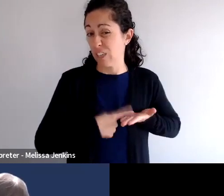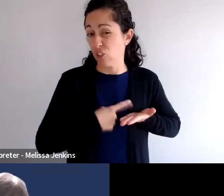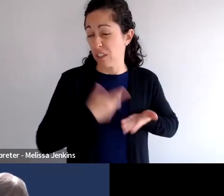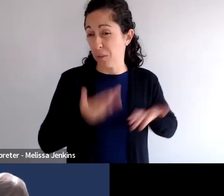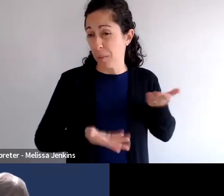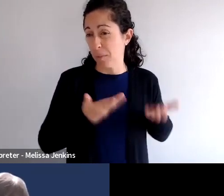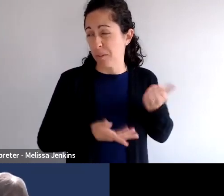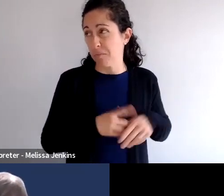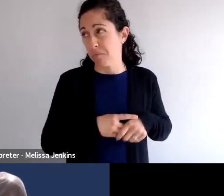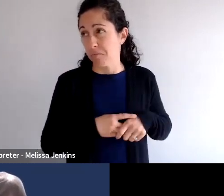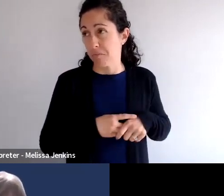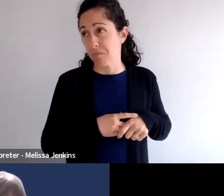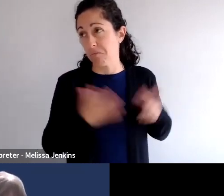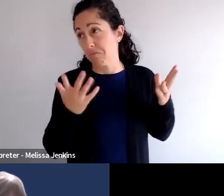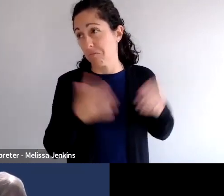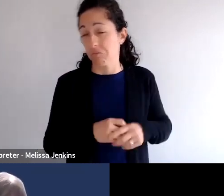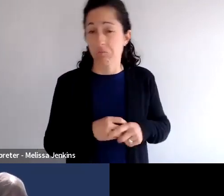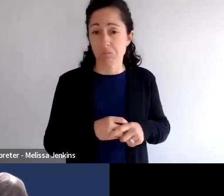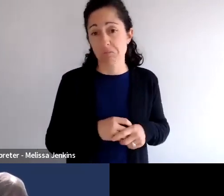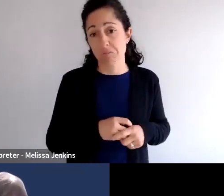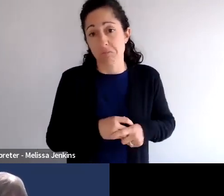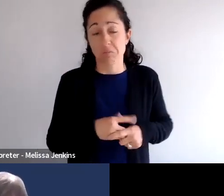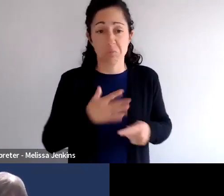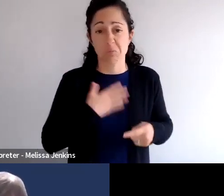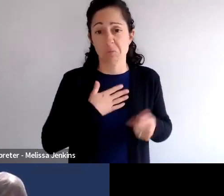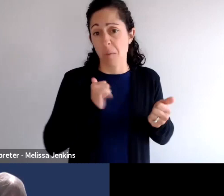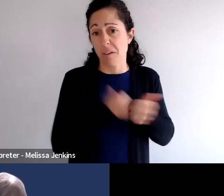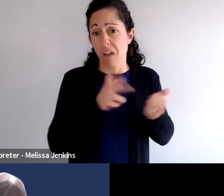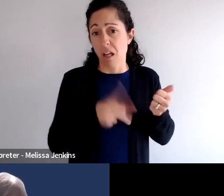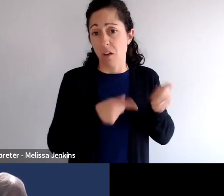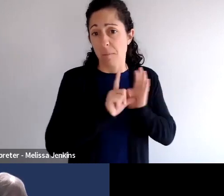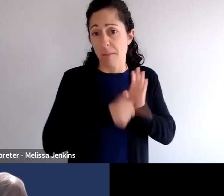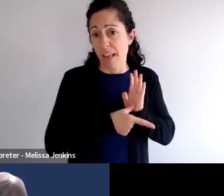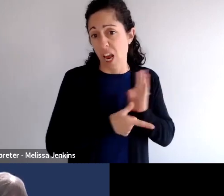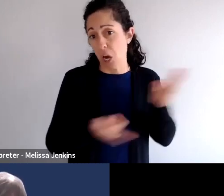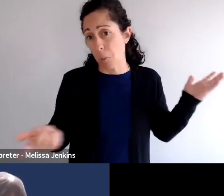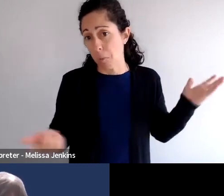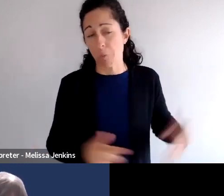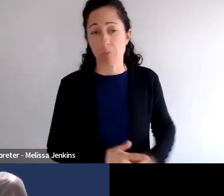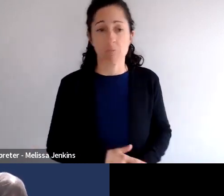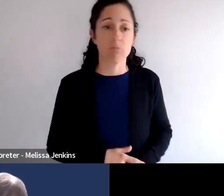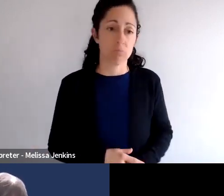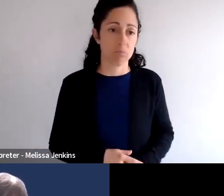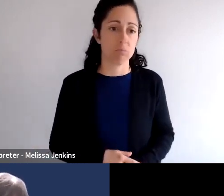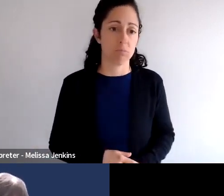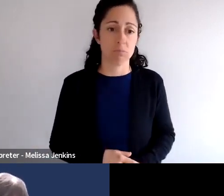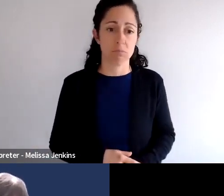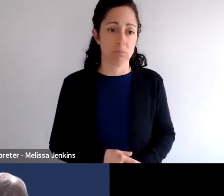um and if you want to follow up or however you guys want to continue conversations at